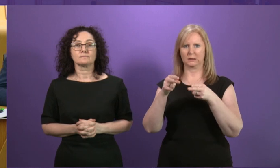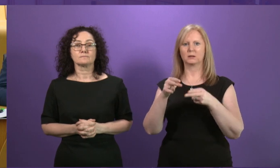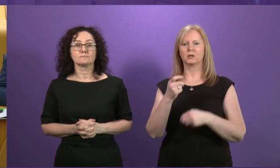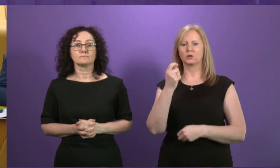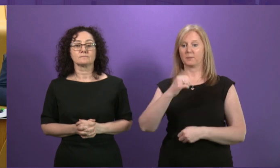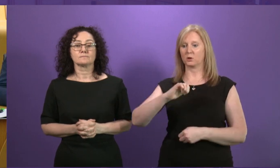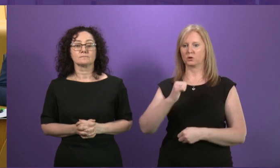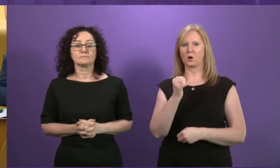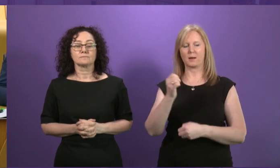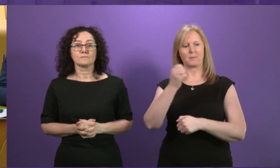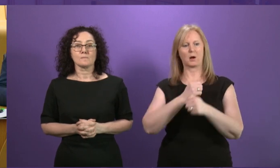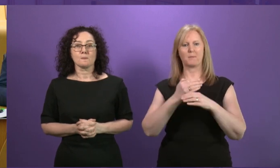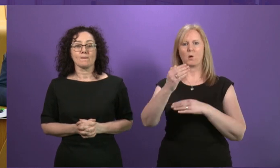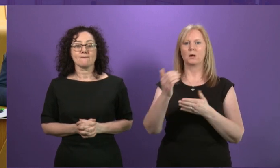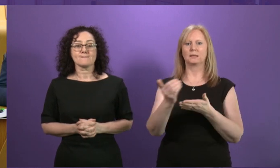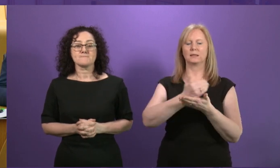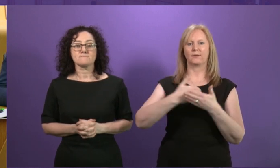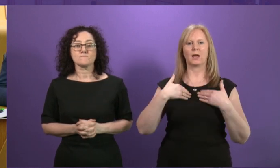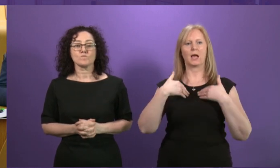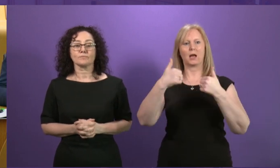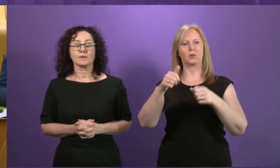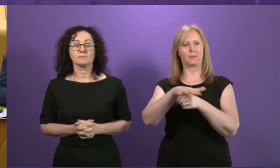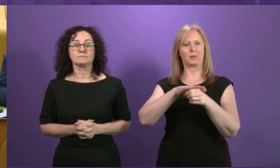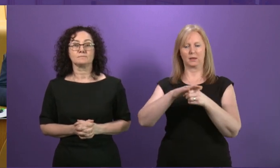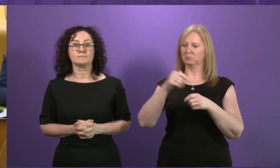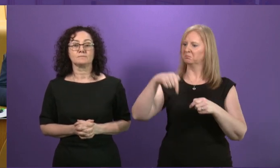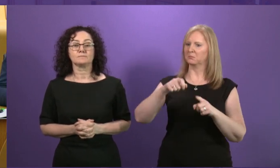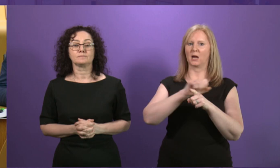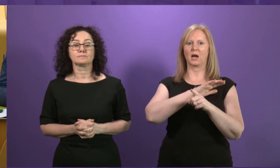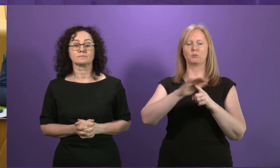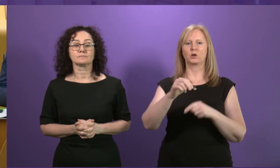safer, healthier places, including here in Edinburgh, where a 20mph speed limit has been